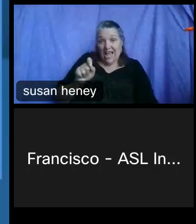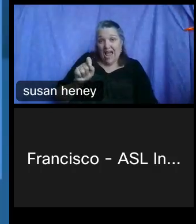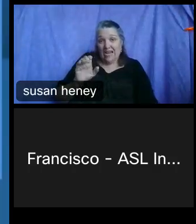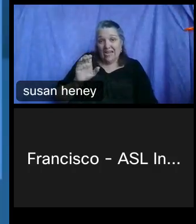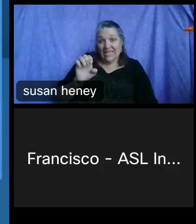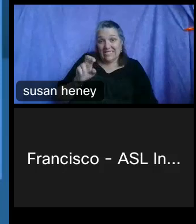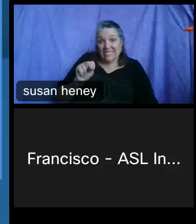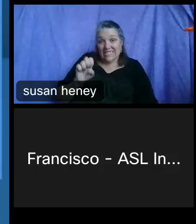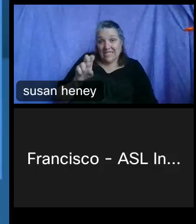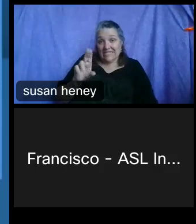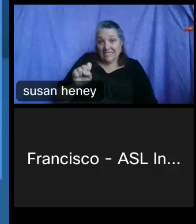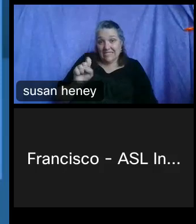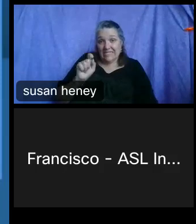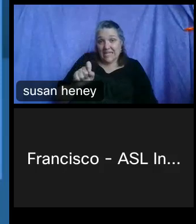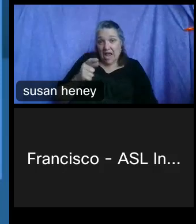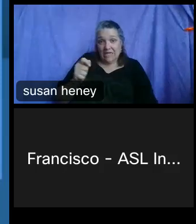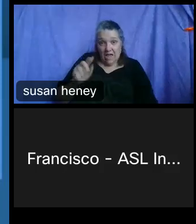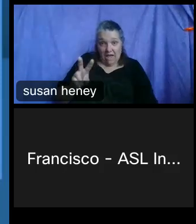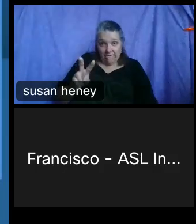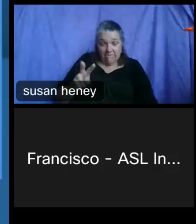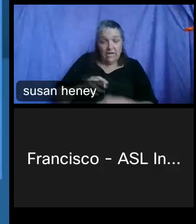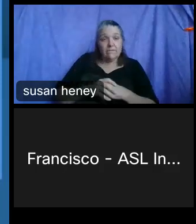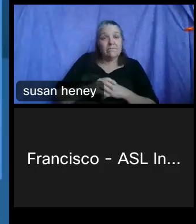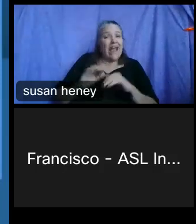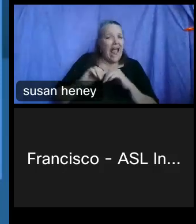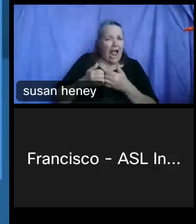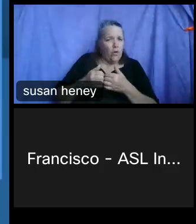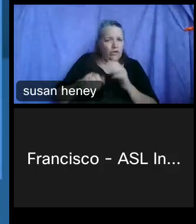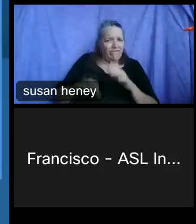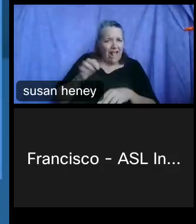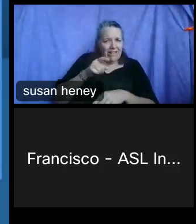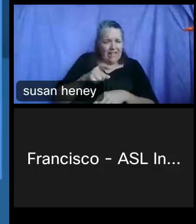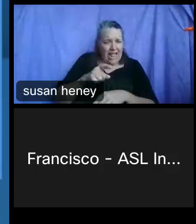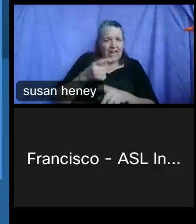Now one of the ways that you can navigate to data.census.gov is from our main homepage,